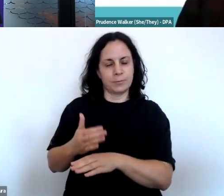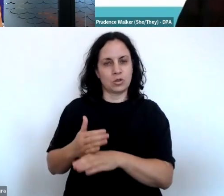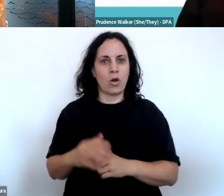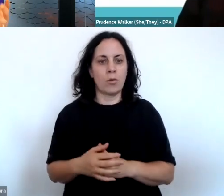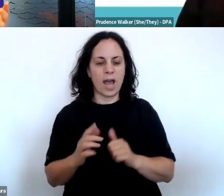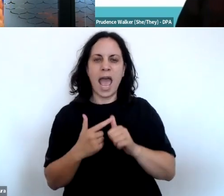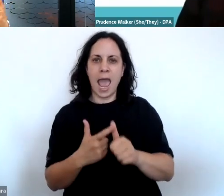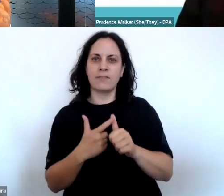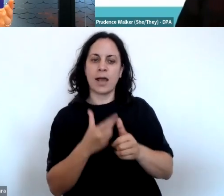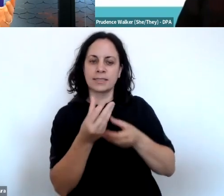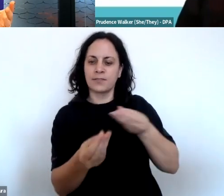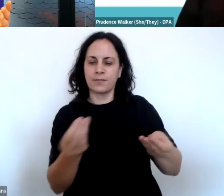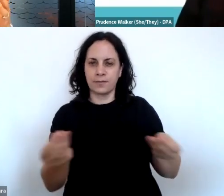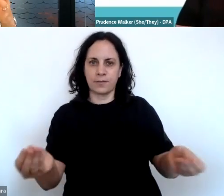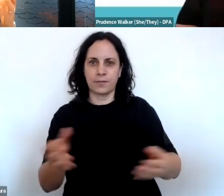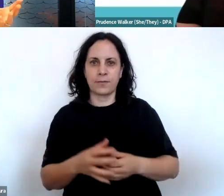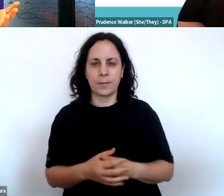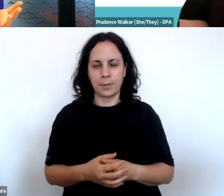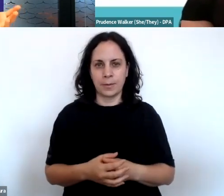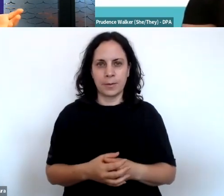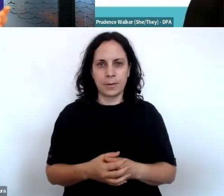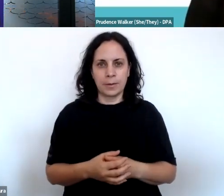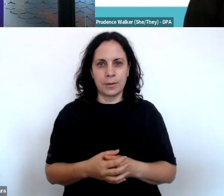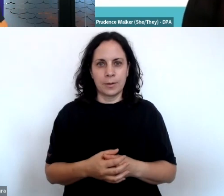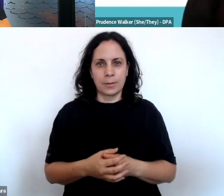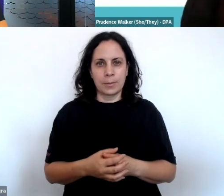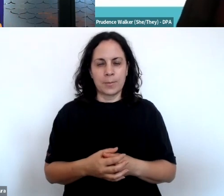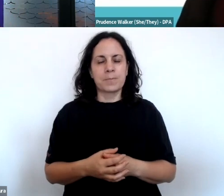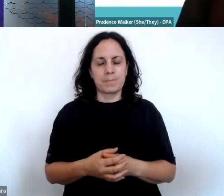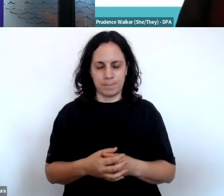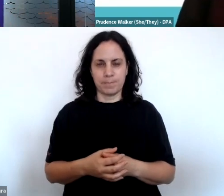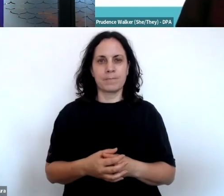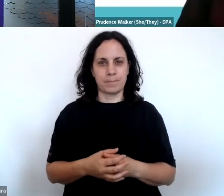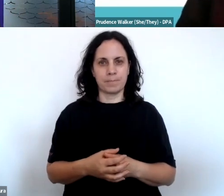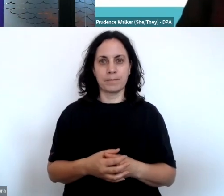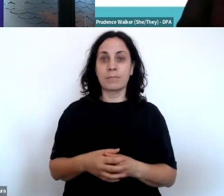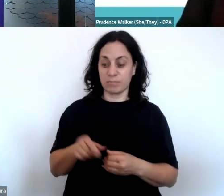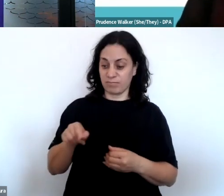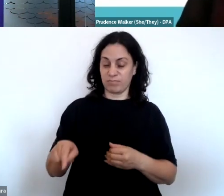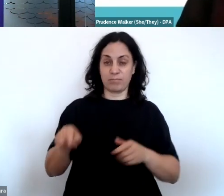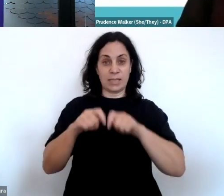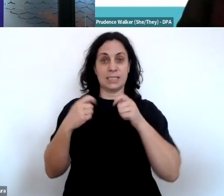But it was a relatively small team and